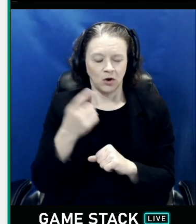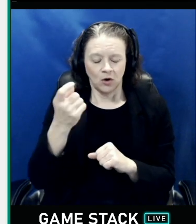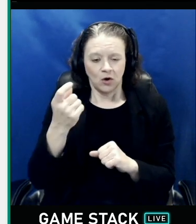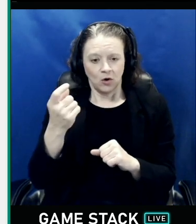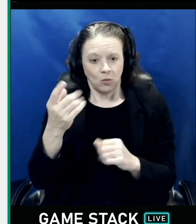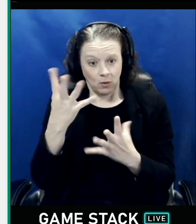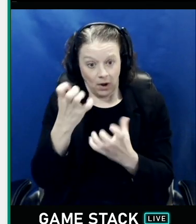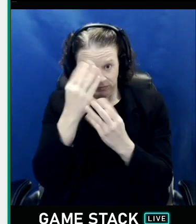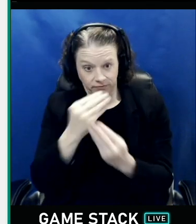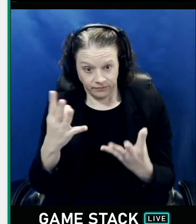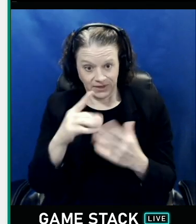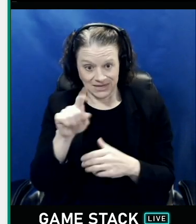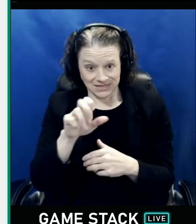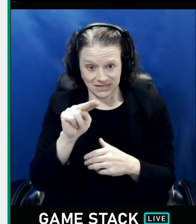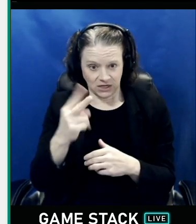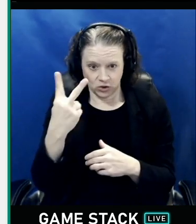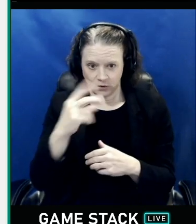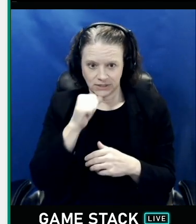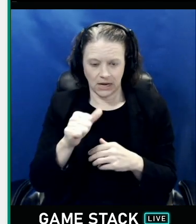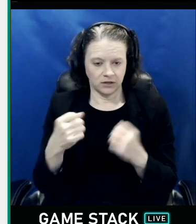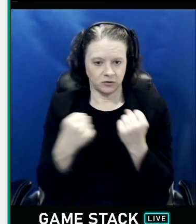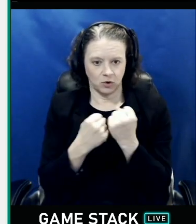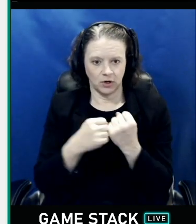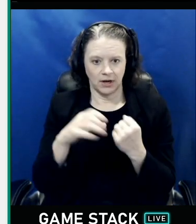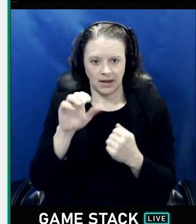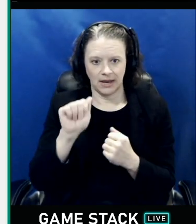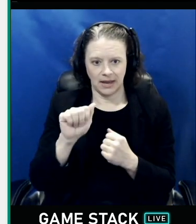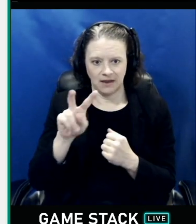Please note Zen 2 does not support AVX-512 or AMX instructions.